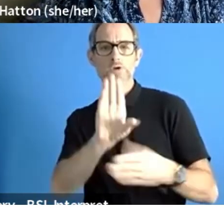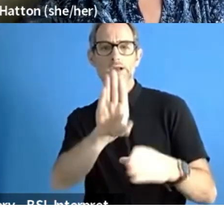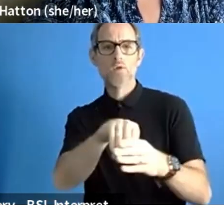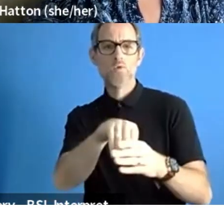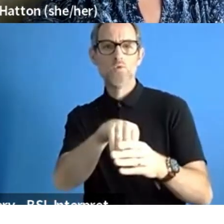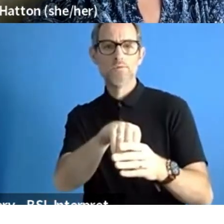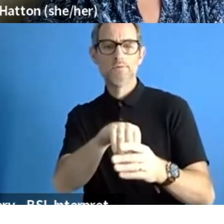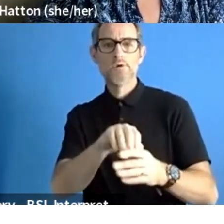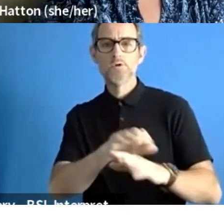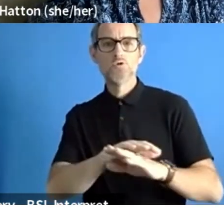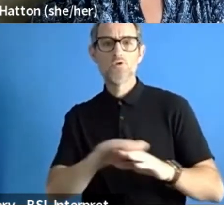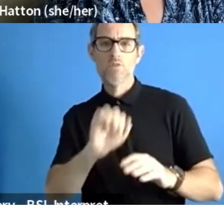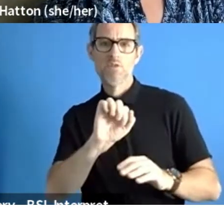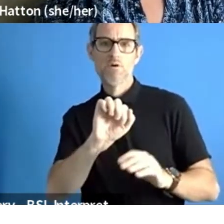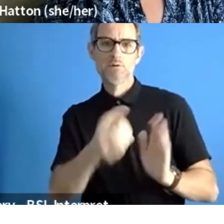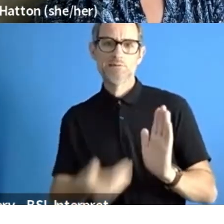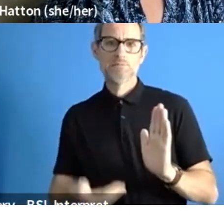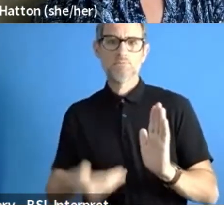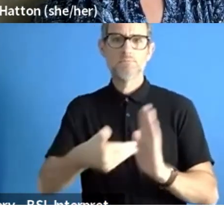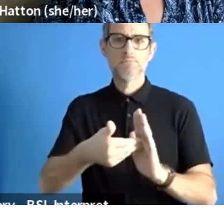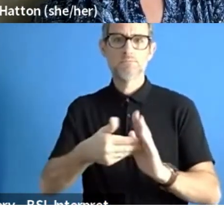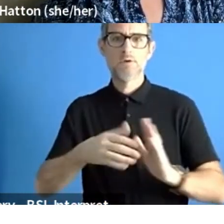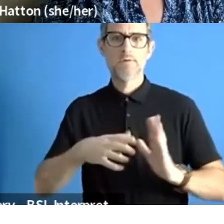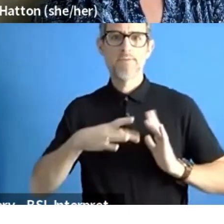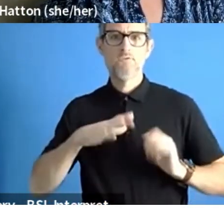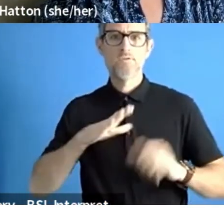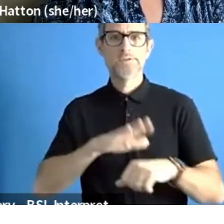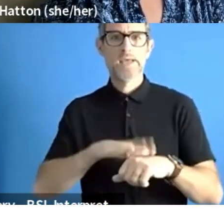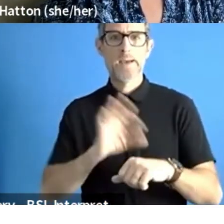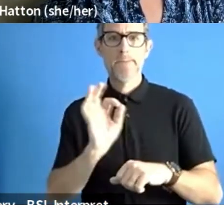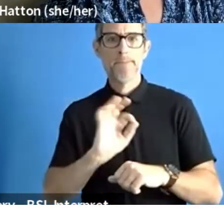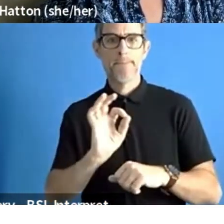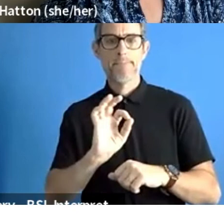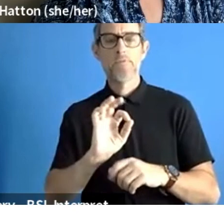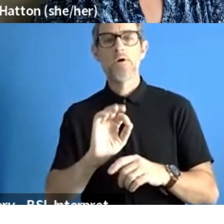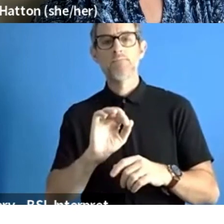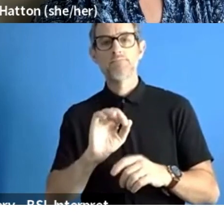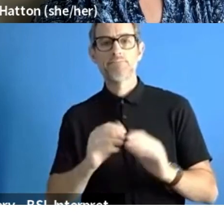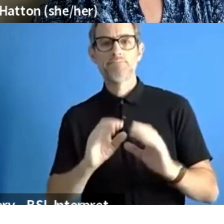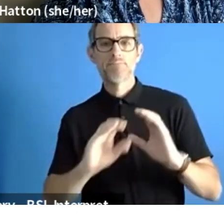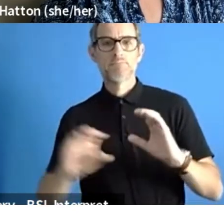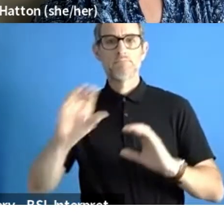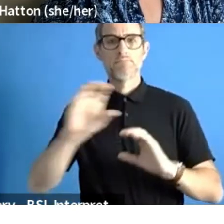have to do in their spare time and over and above their day job, that it is